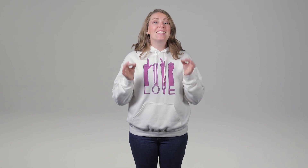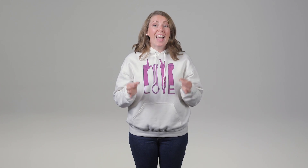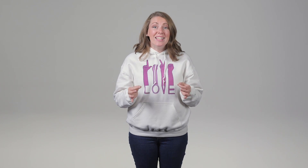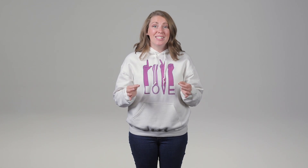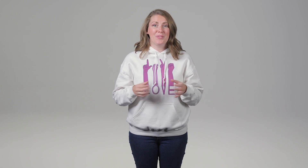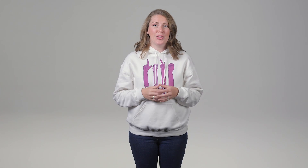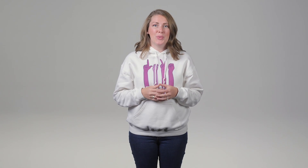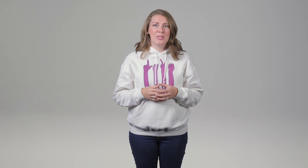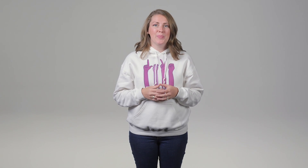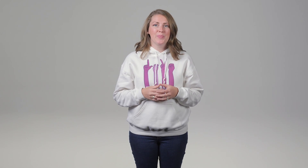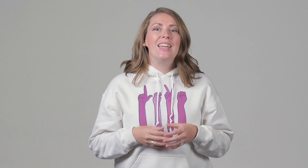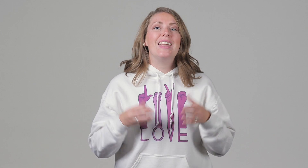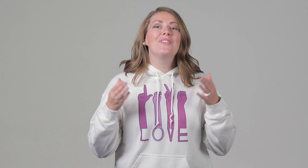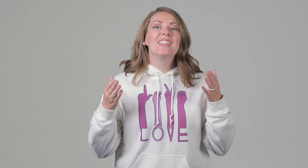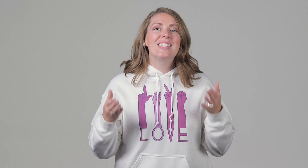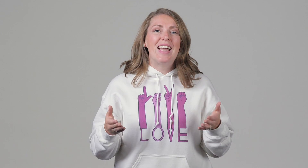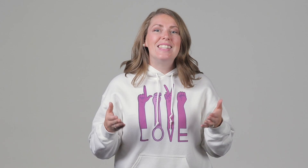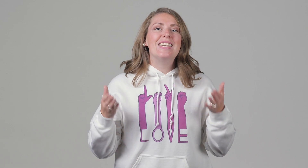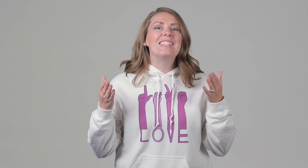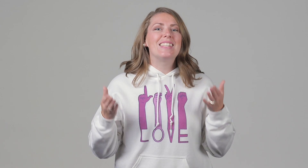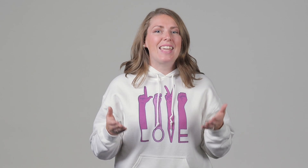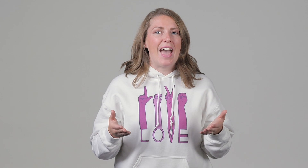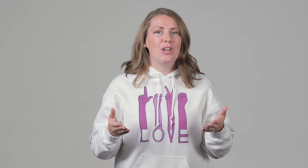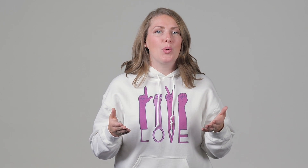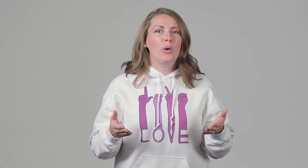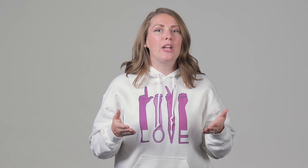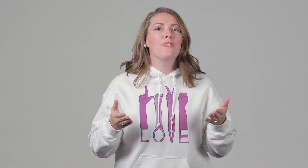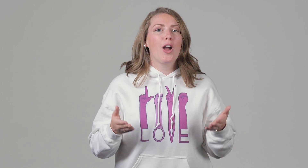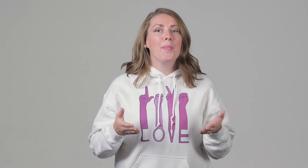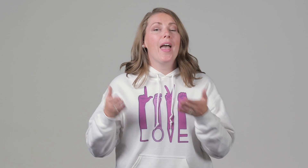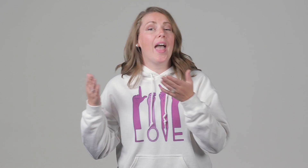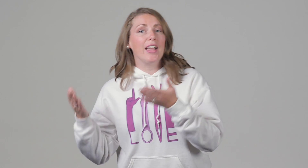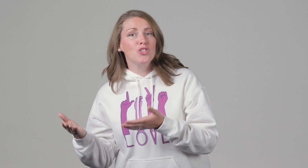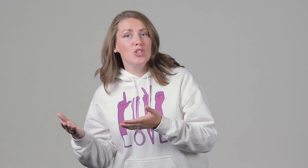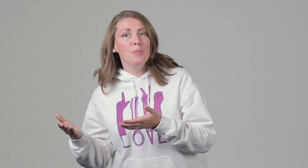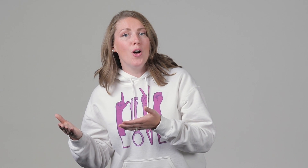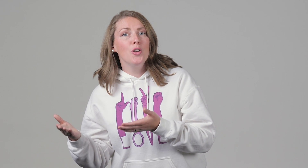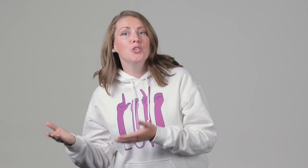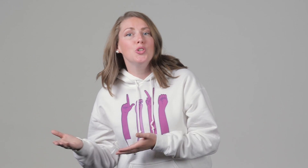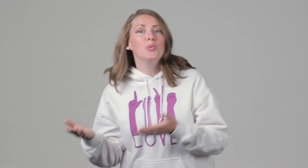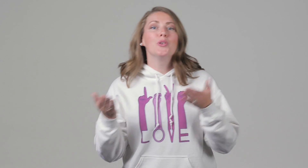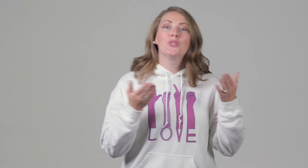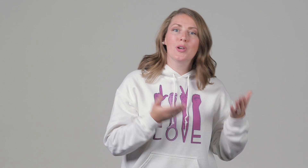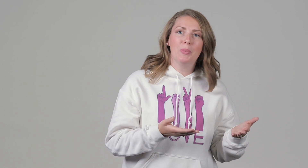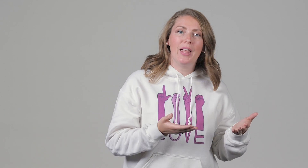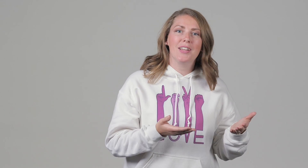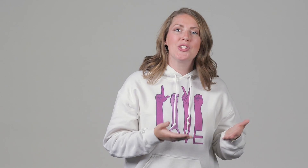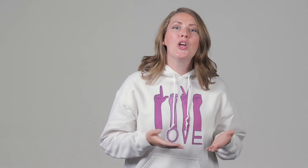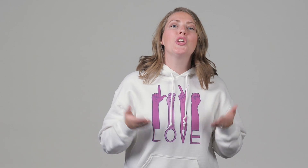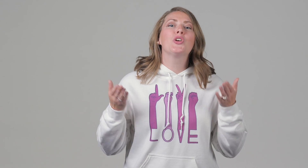sizes of clothes. If the sizing is in the category from extra small to triple x you're